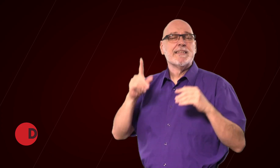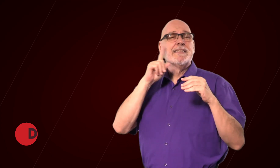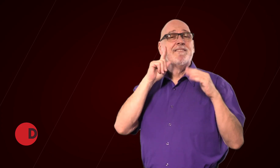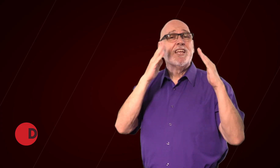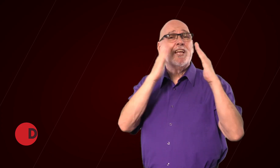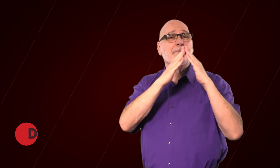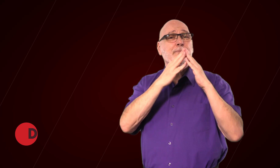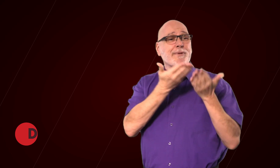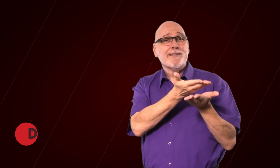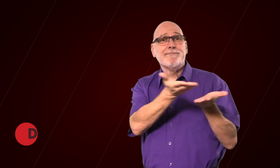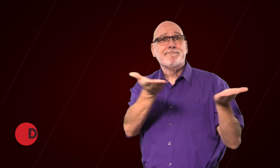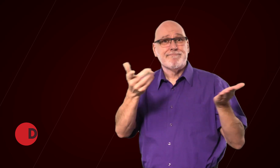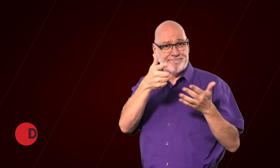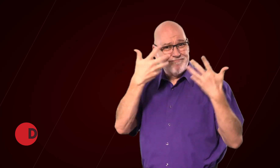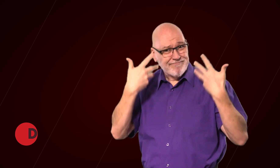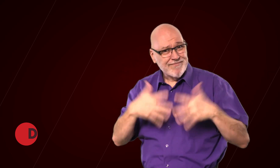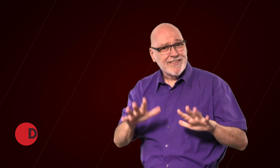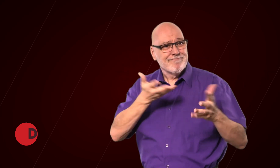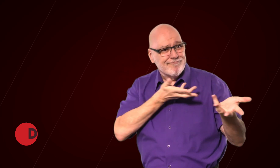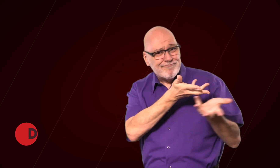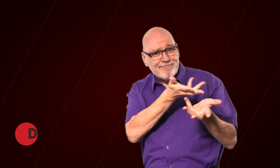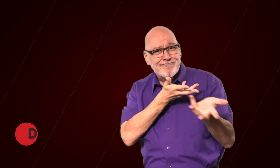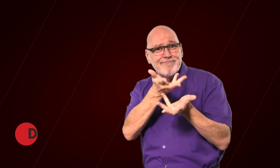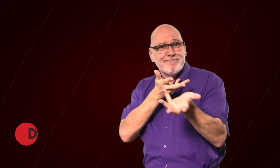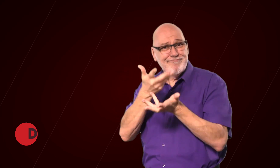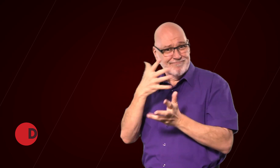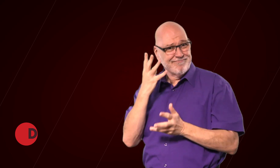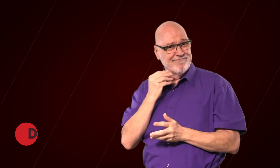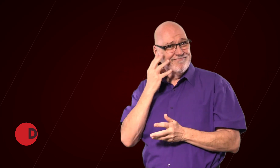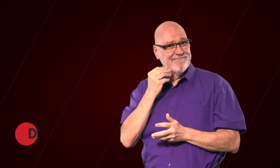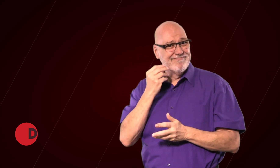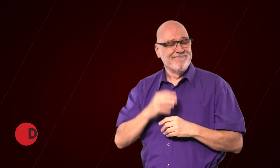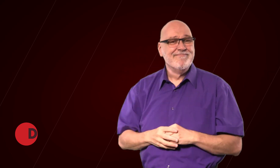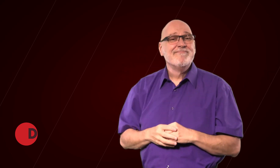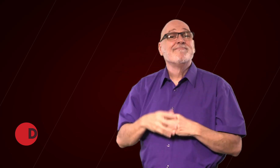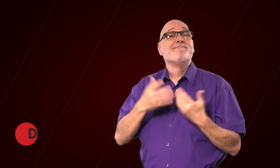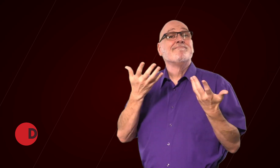[Anselmo]: Do you have any direct experience with the Deaf community?